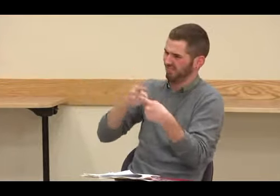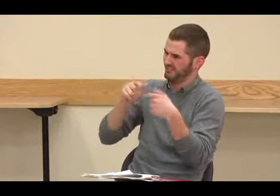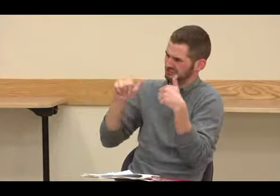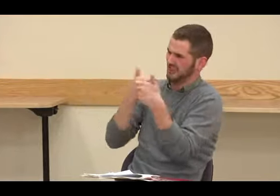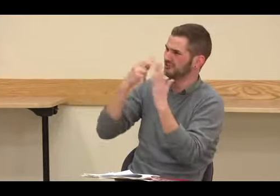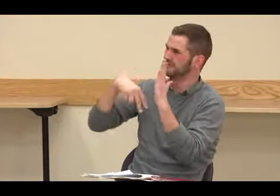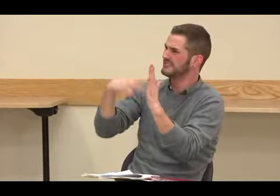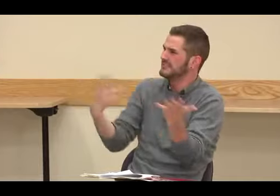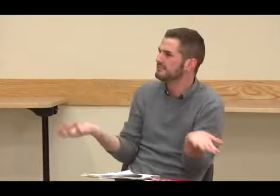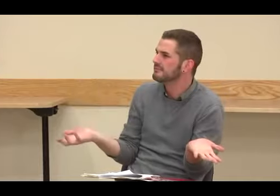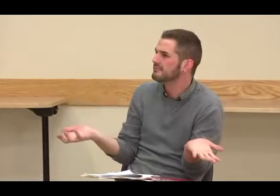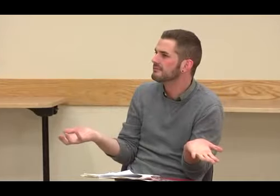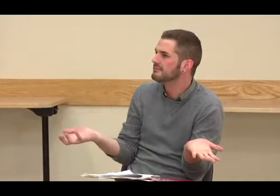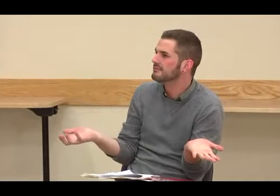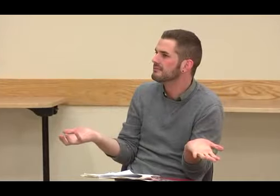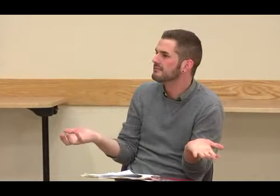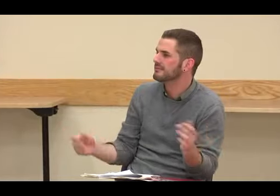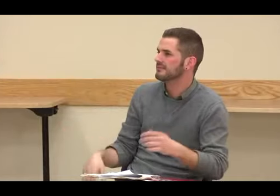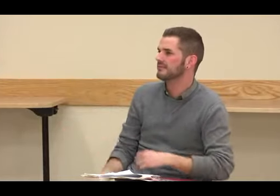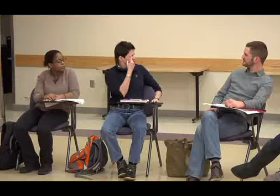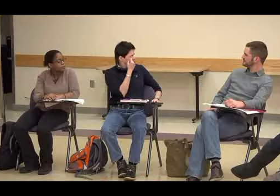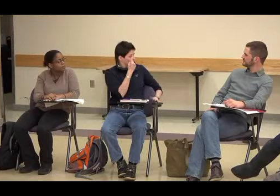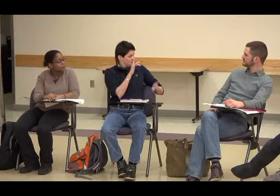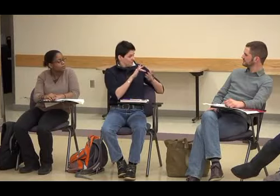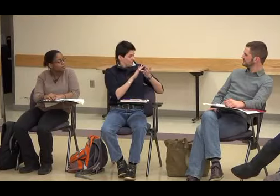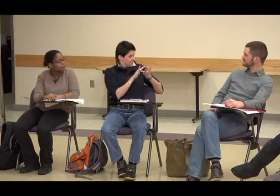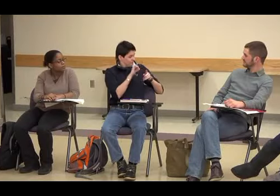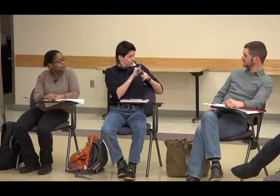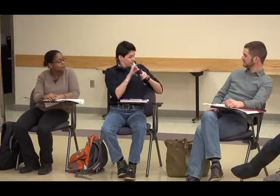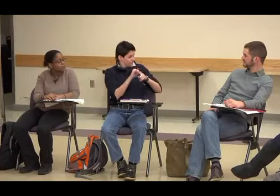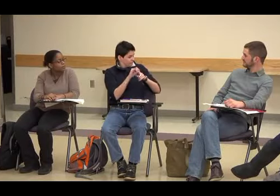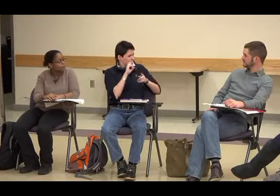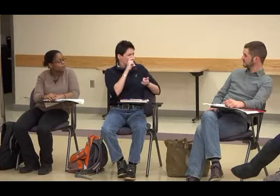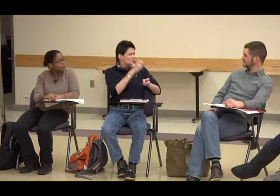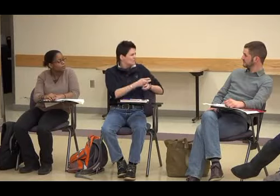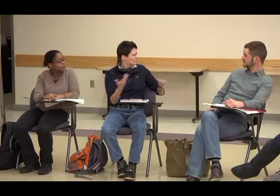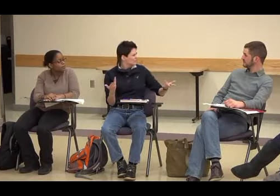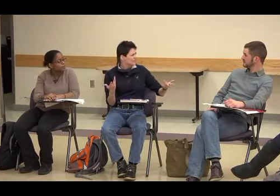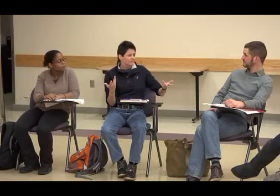Many deaf people already have limited reading skills. Understanding medical vocabulary is hard